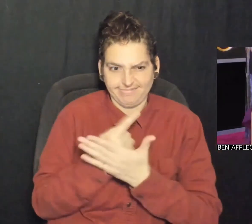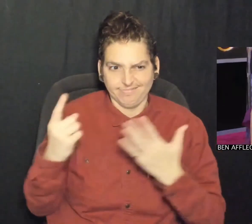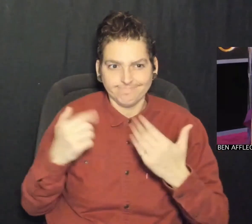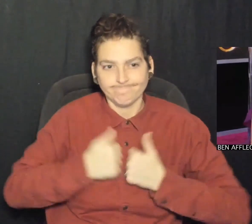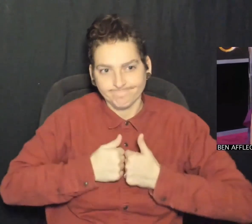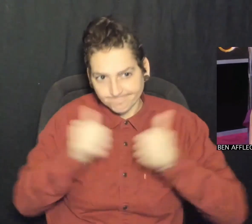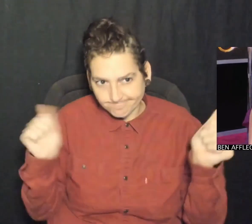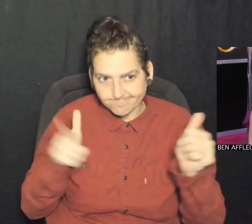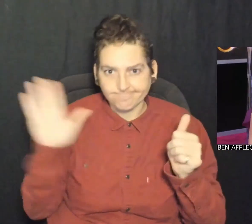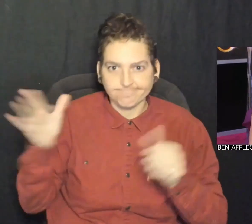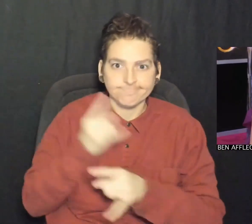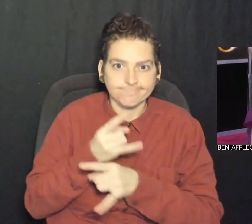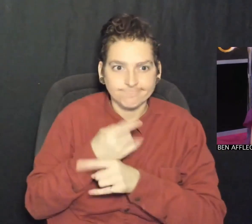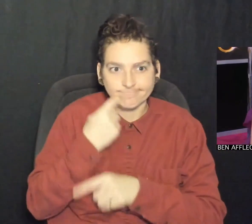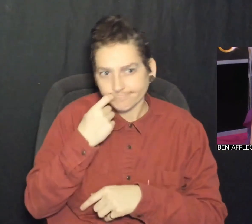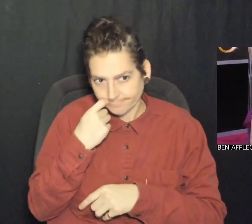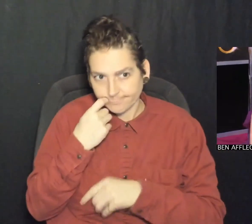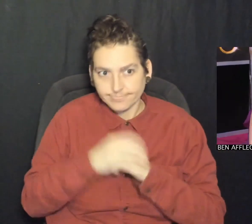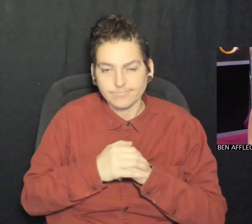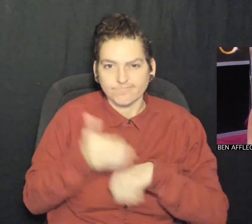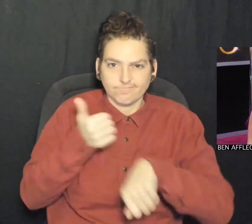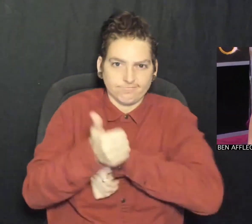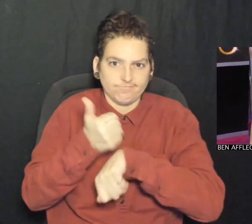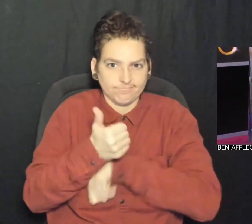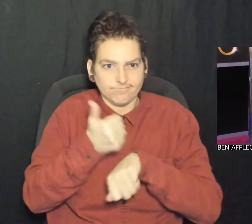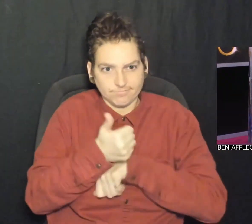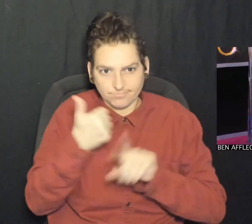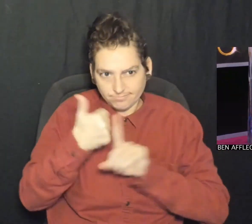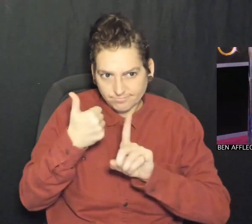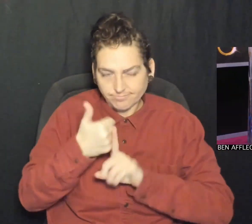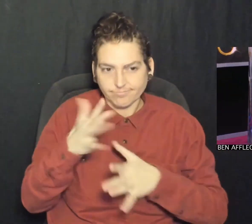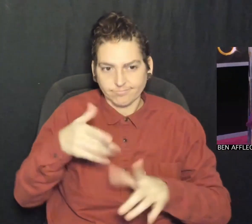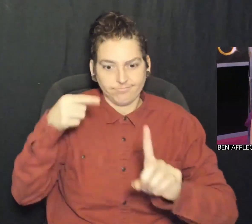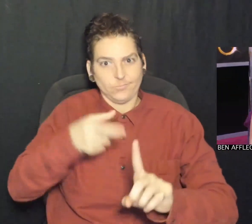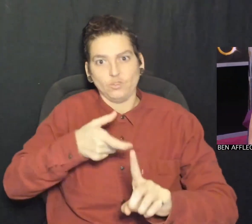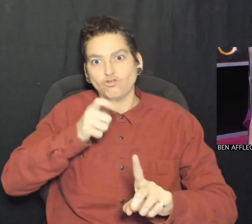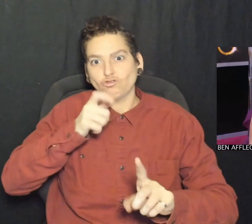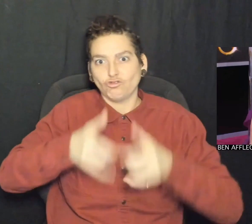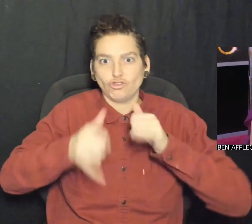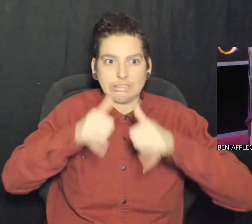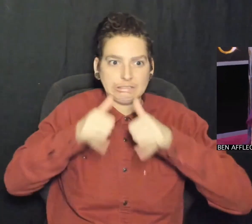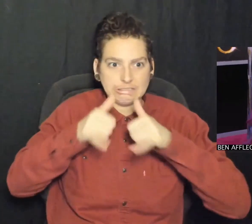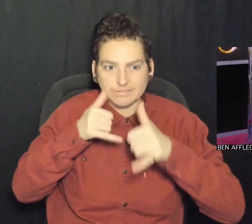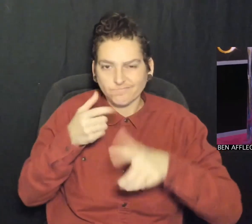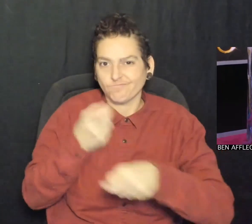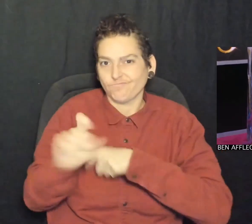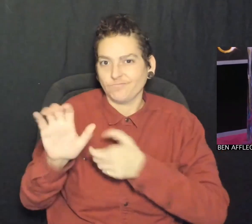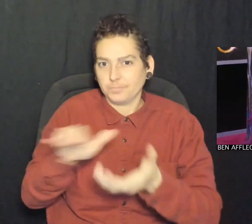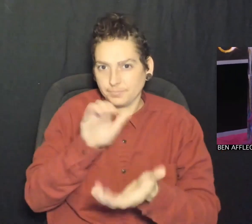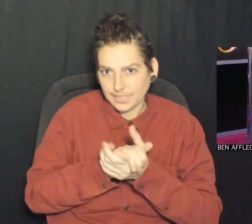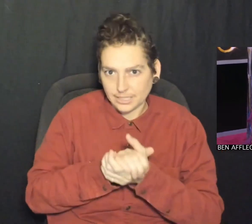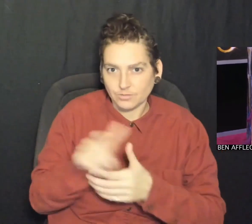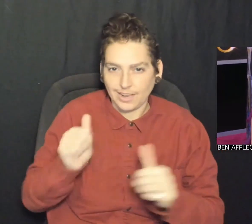Howard Stern show this week and opened up about his alcohol addiction blaming his drinking